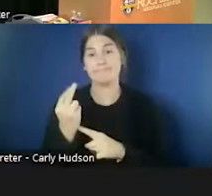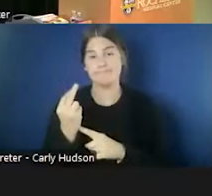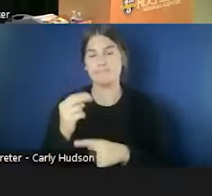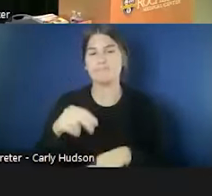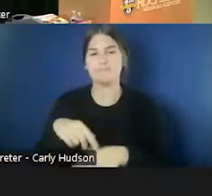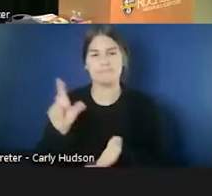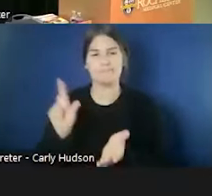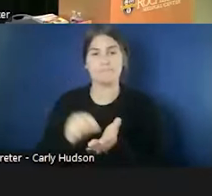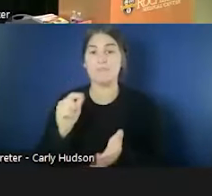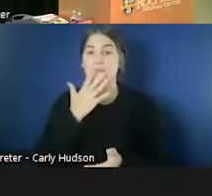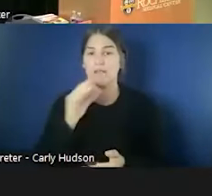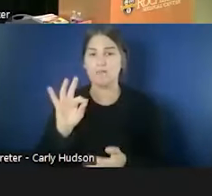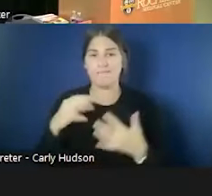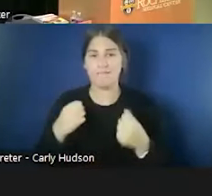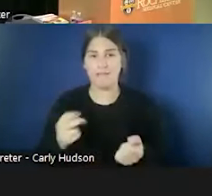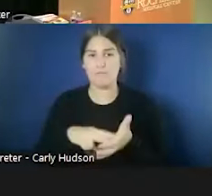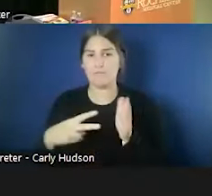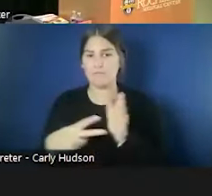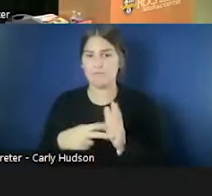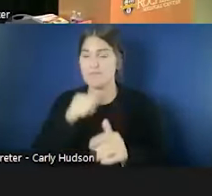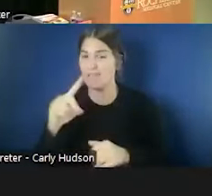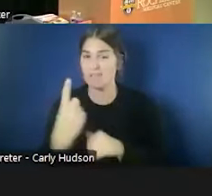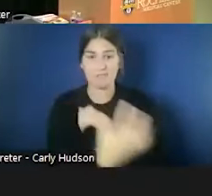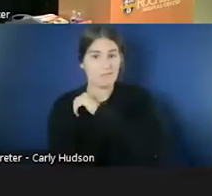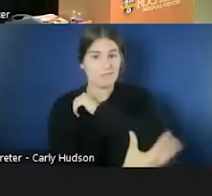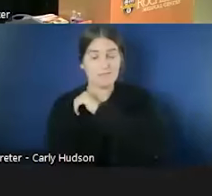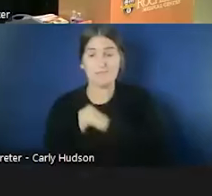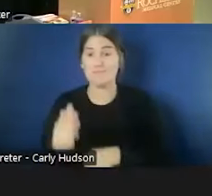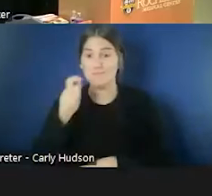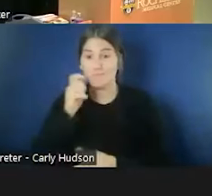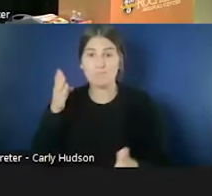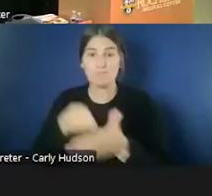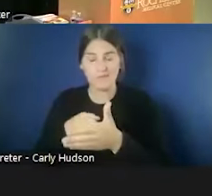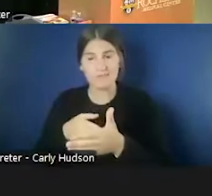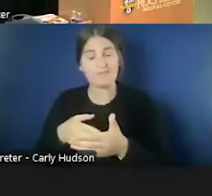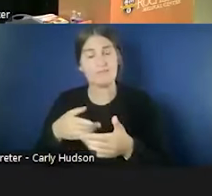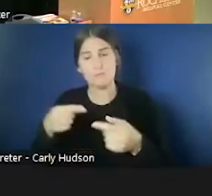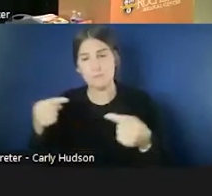all Health inequities racism is killing our black brothers and sisters no matter what their income